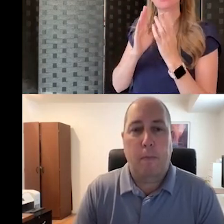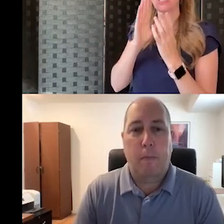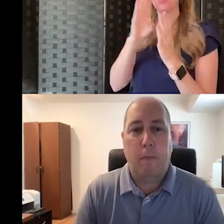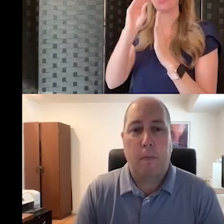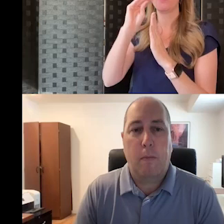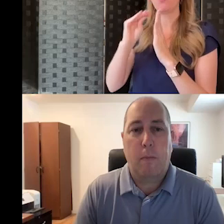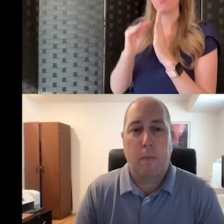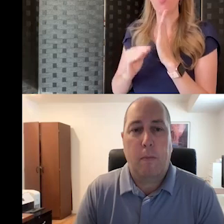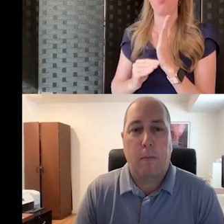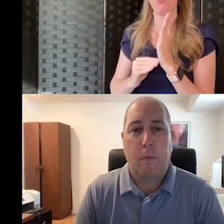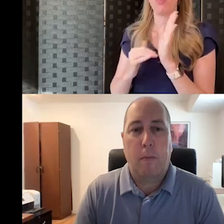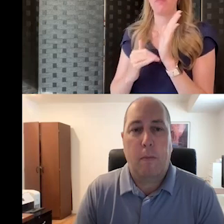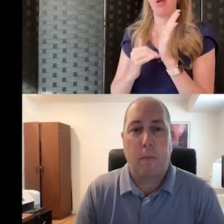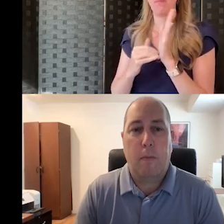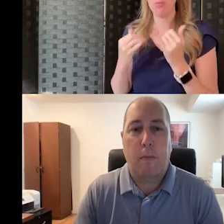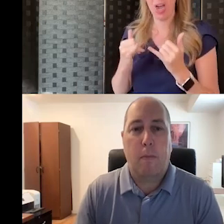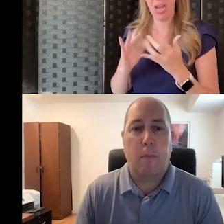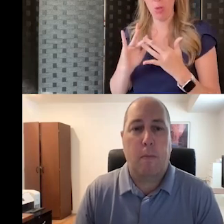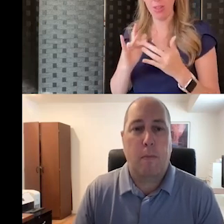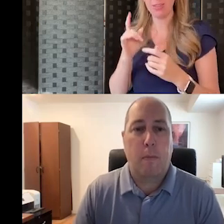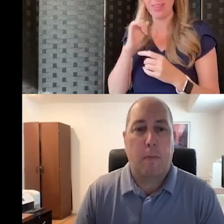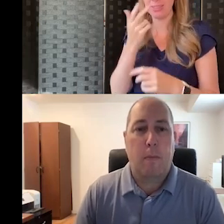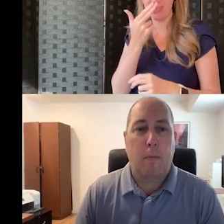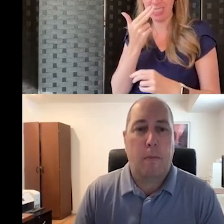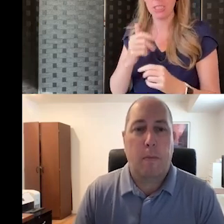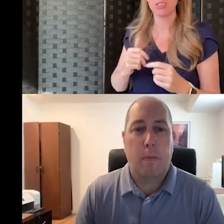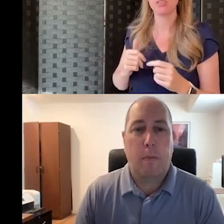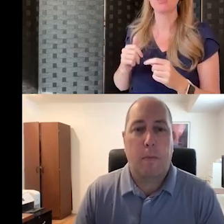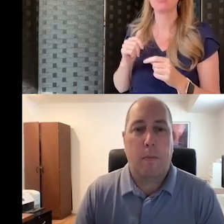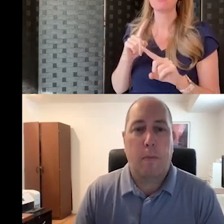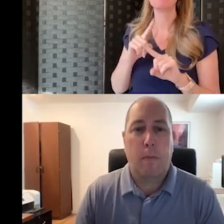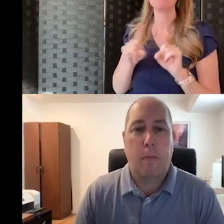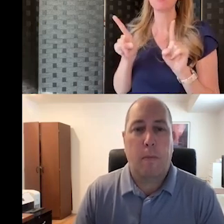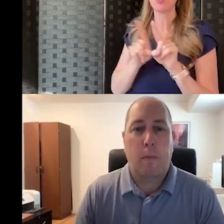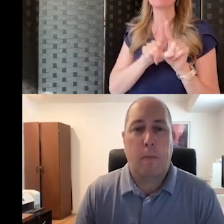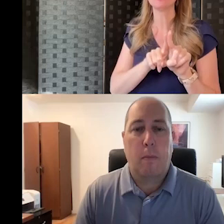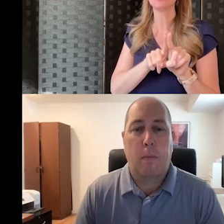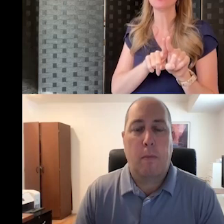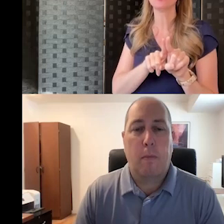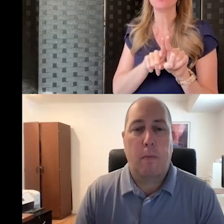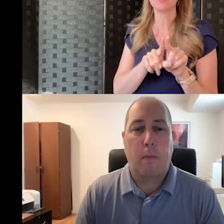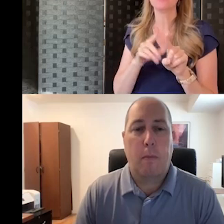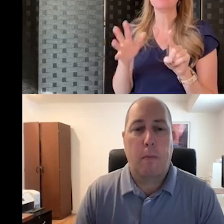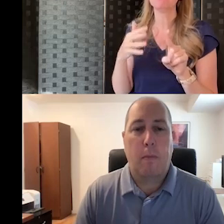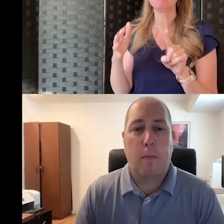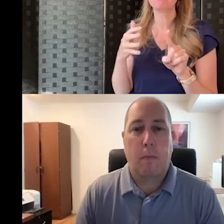table and all current browsers which is holy areas. But also, as you are navigating the